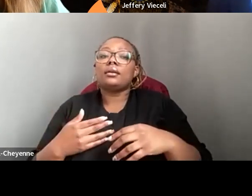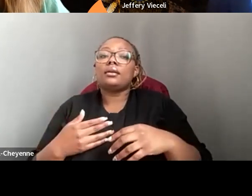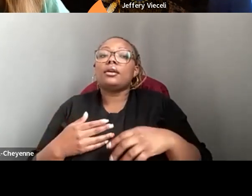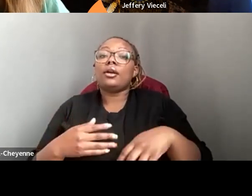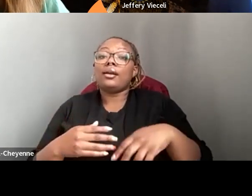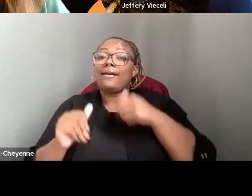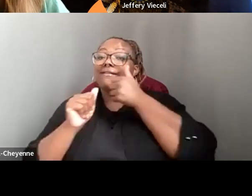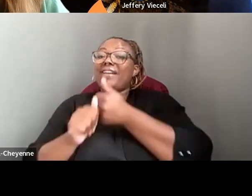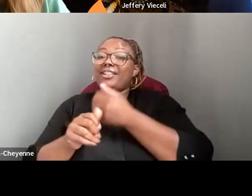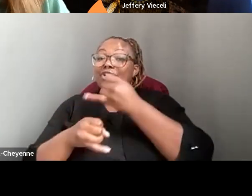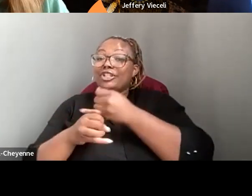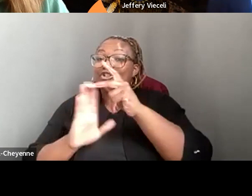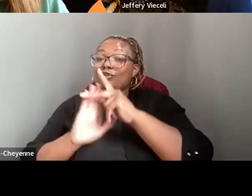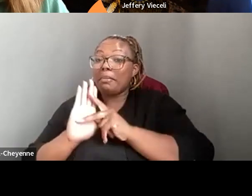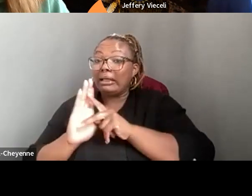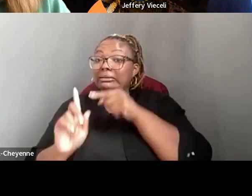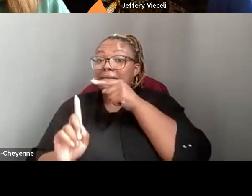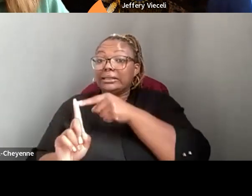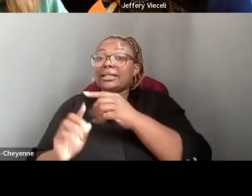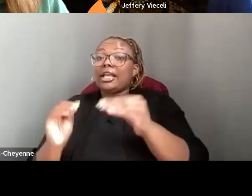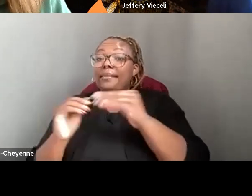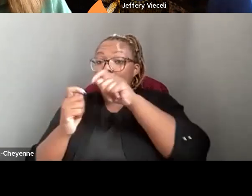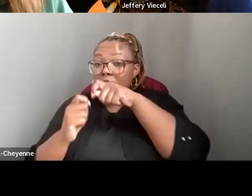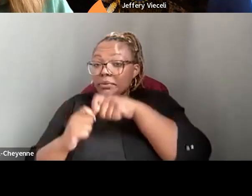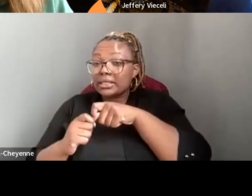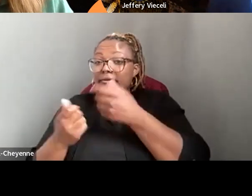because like Jeremy said, they could be more specific, more strict,